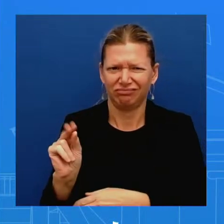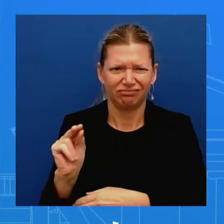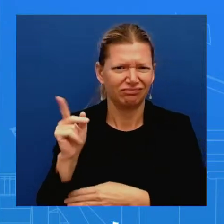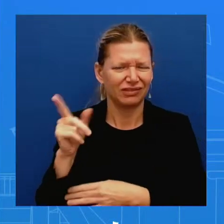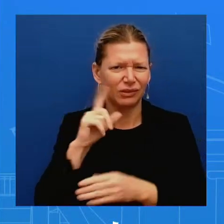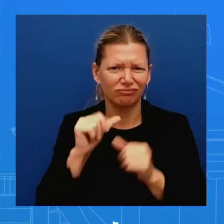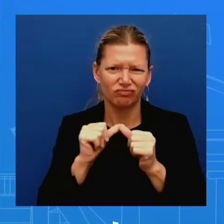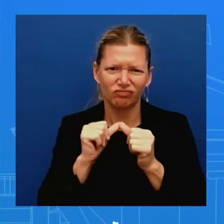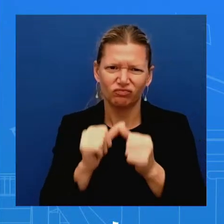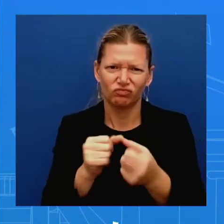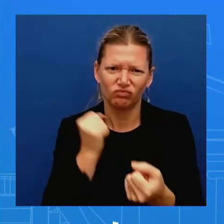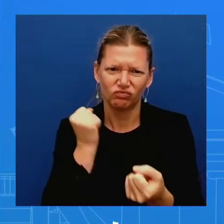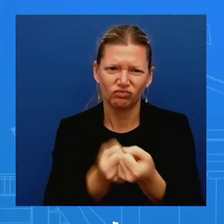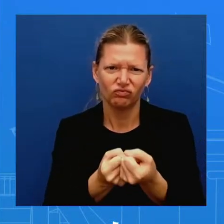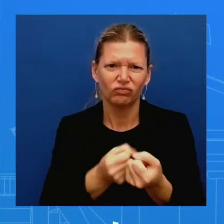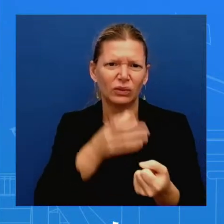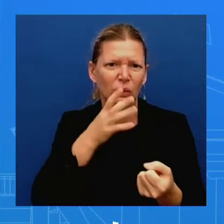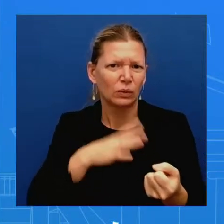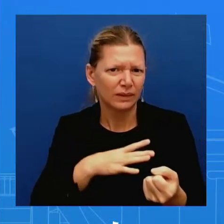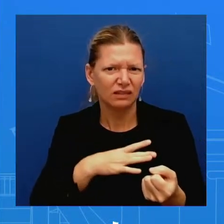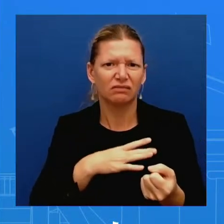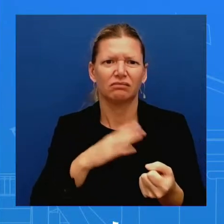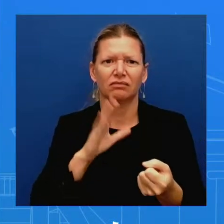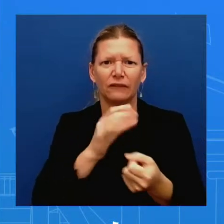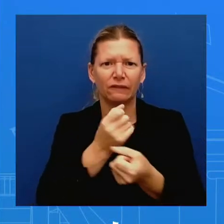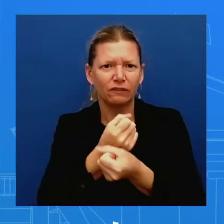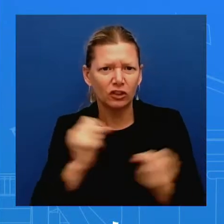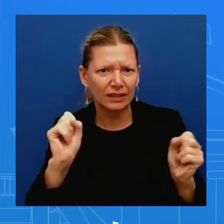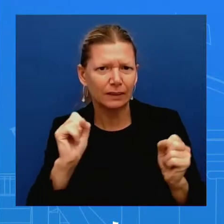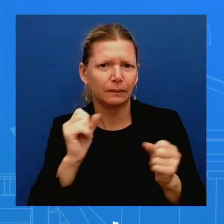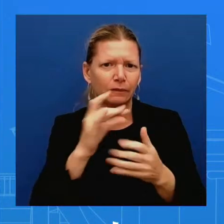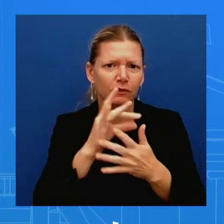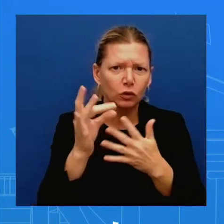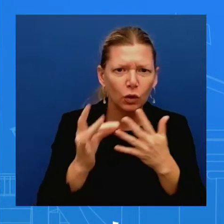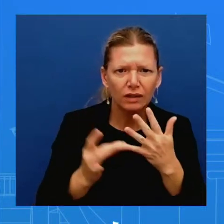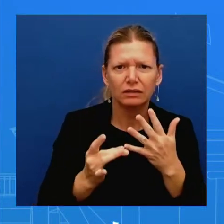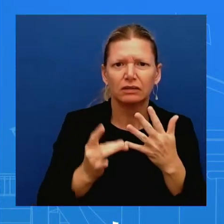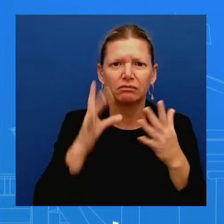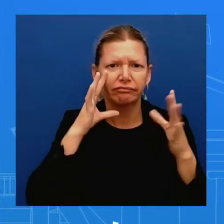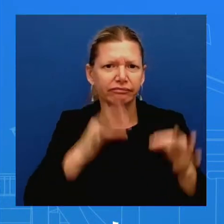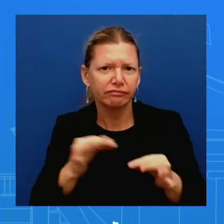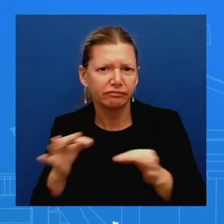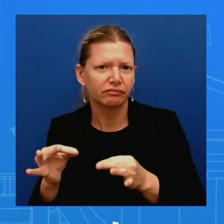And, look, I can't speak to this specific thing because I haven't re- -- heard it in -- in its entirety.